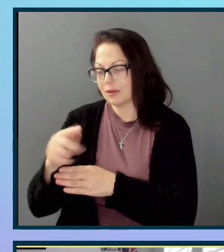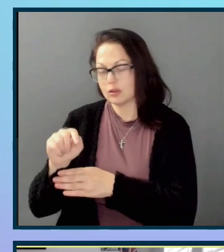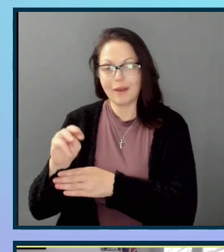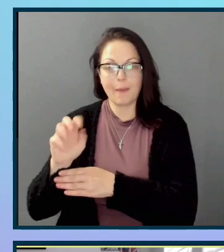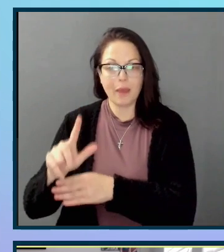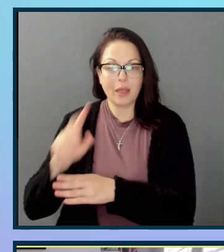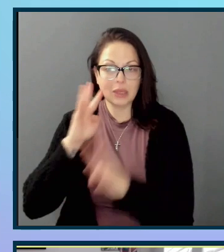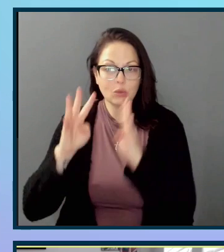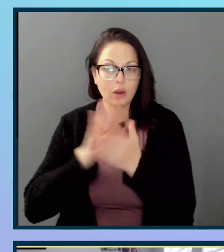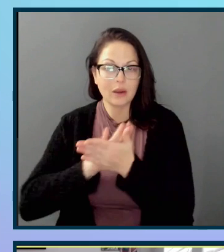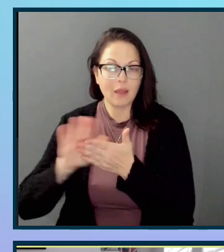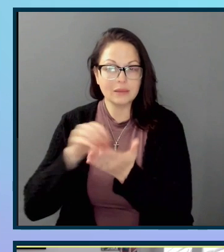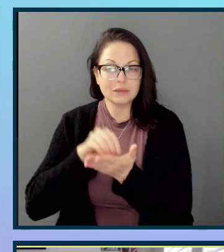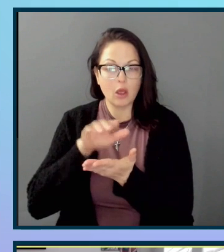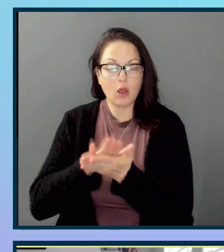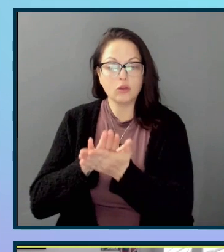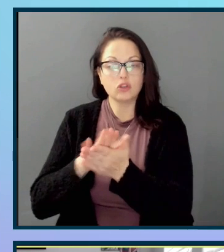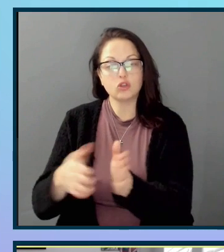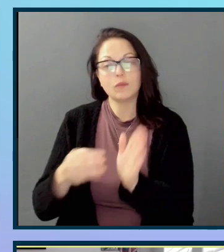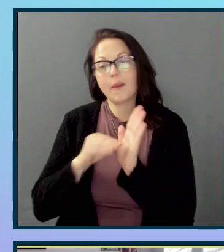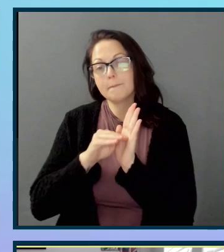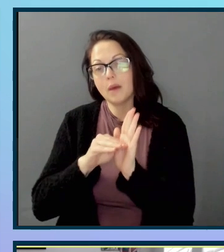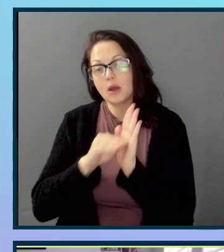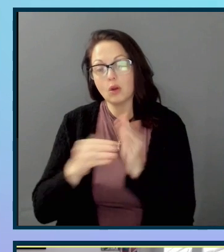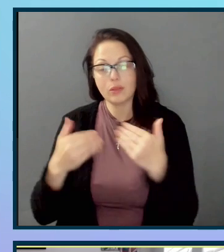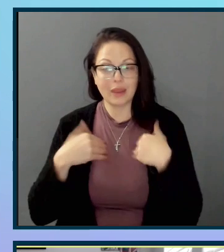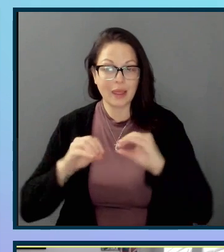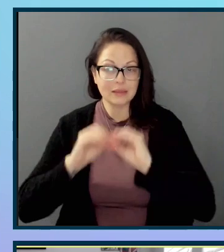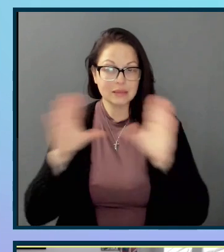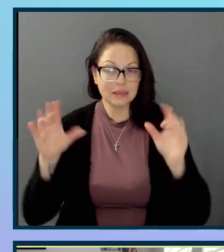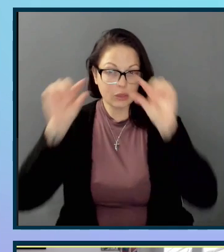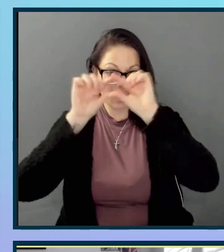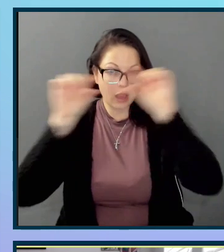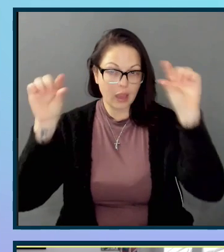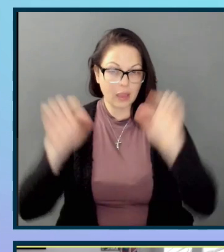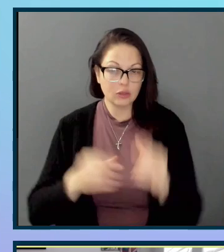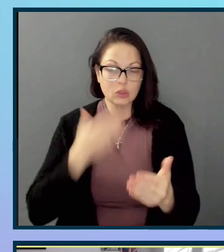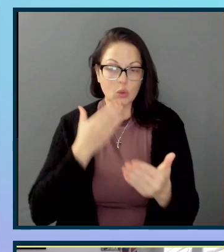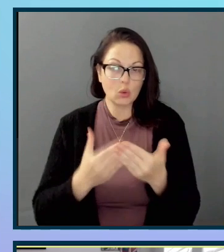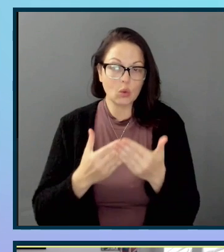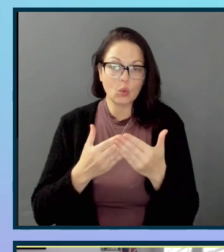sort of document object model that has really clear headers, really well done from a semantic mark,